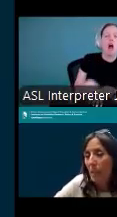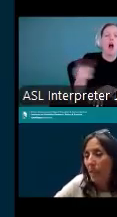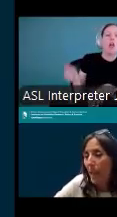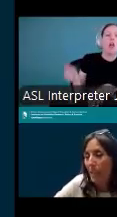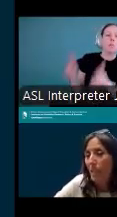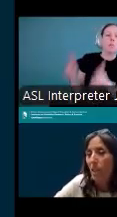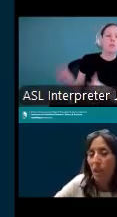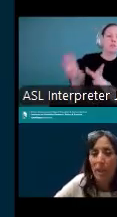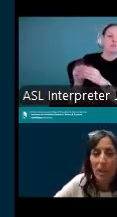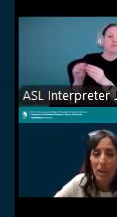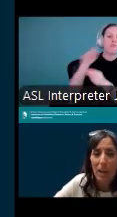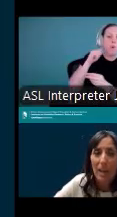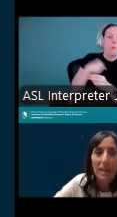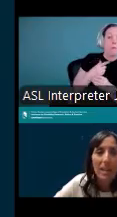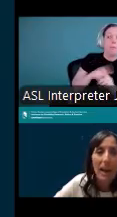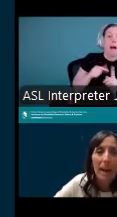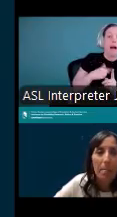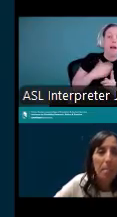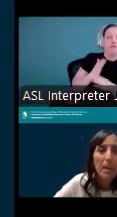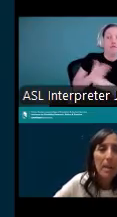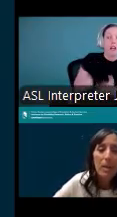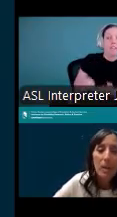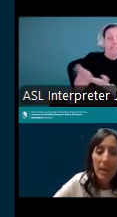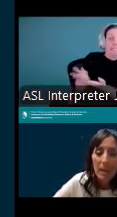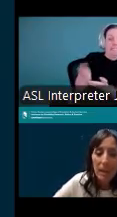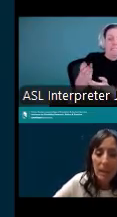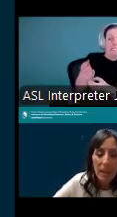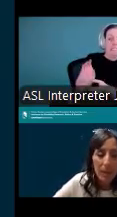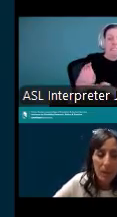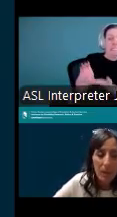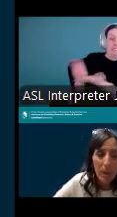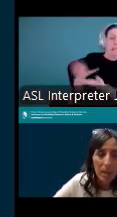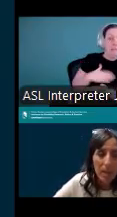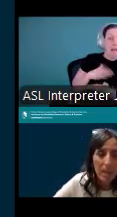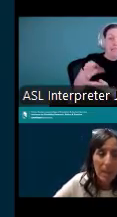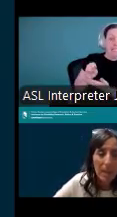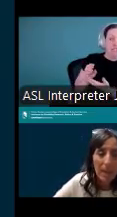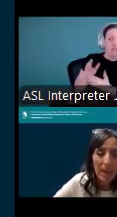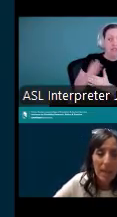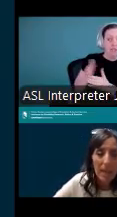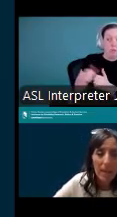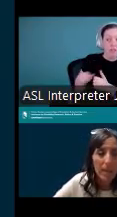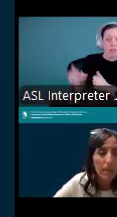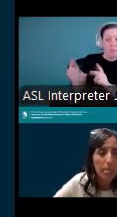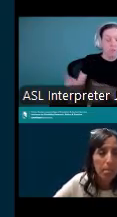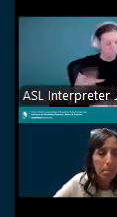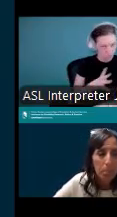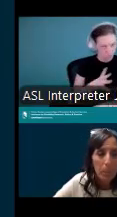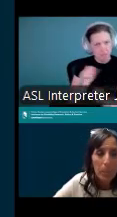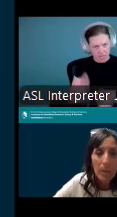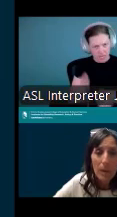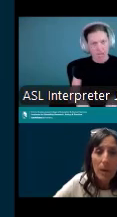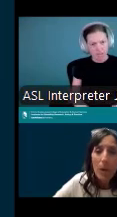glad to share your case so that your questions can get answered.